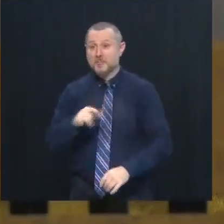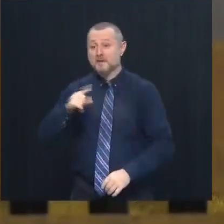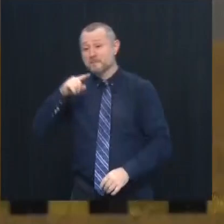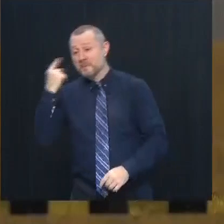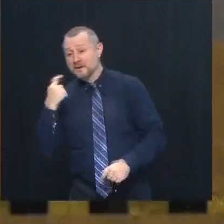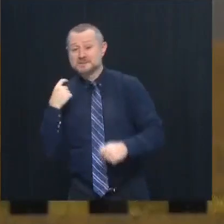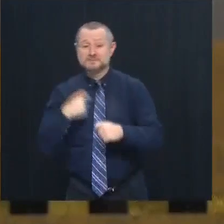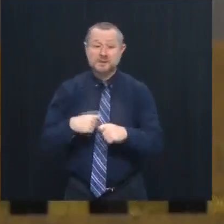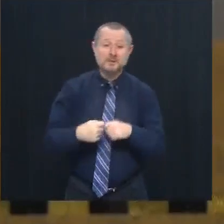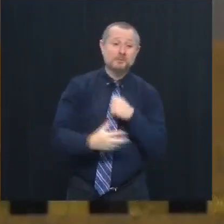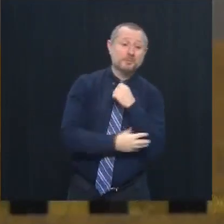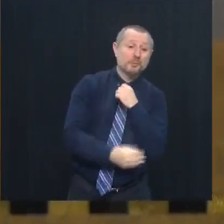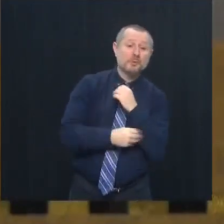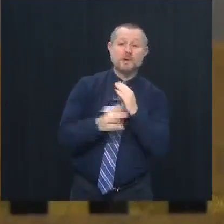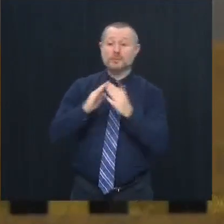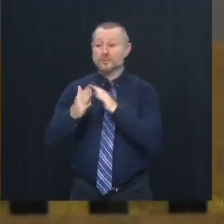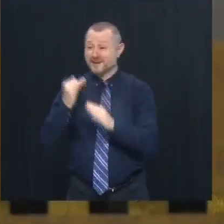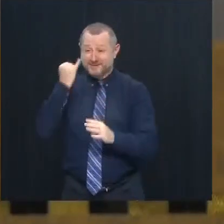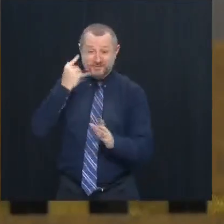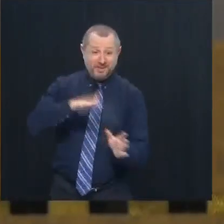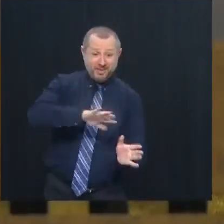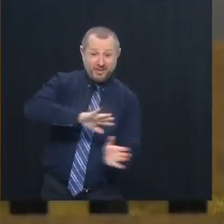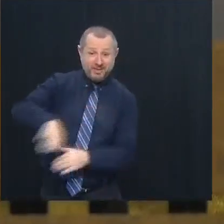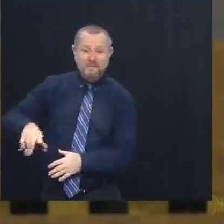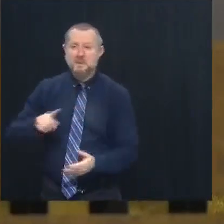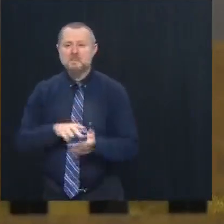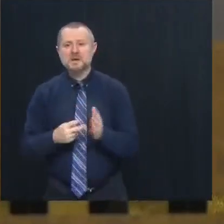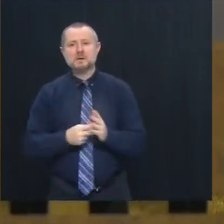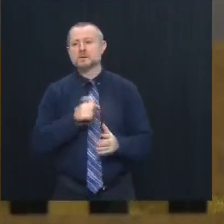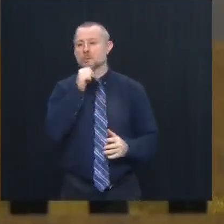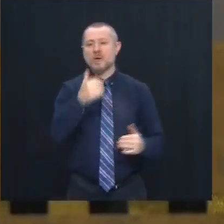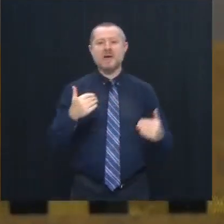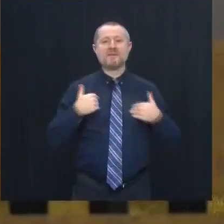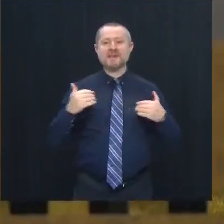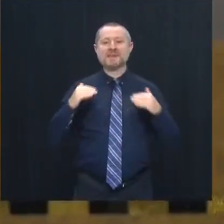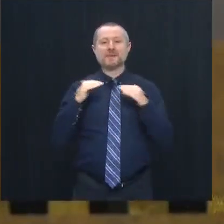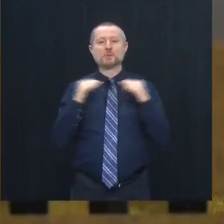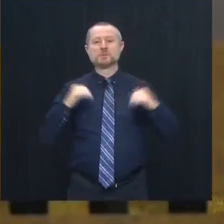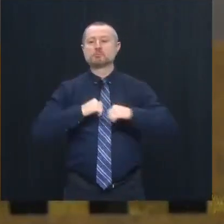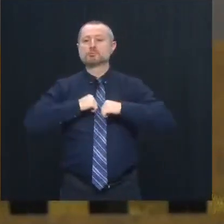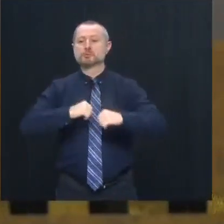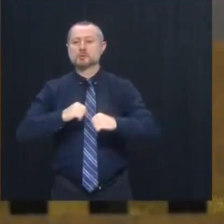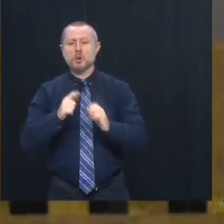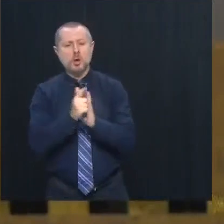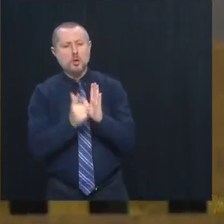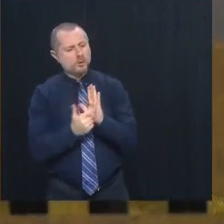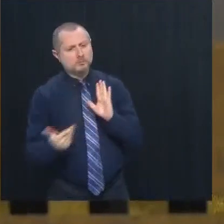ANY PLAN THAT INTENTIONALLY BURDENS COMMUNITIES OF COLOR TO HINDER ACCESS TO THE VACCINE